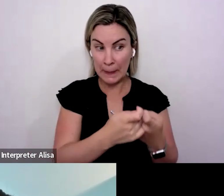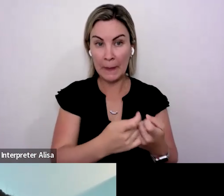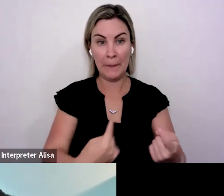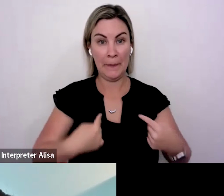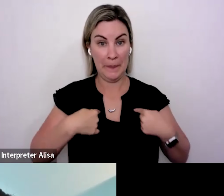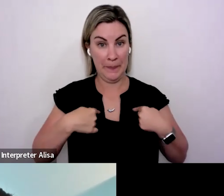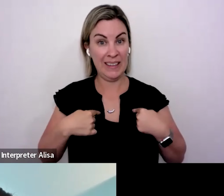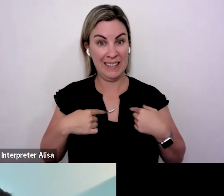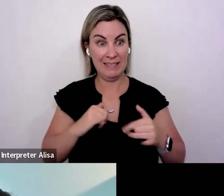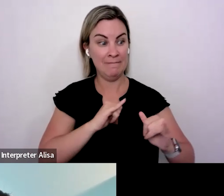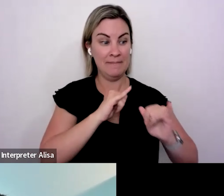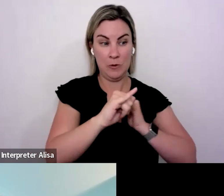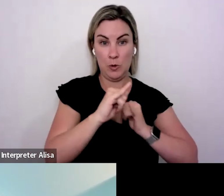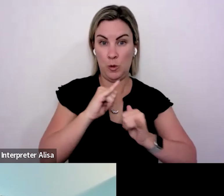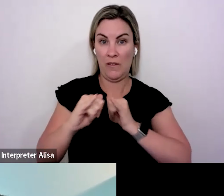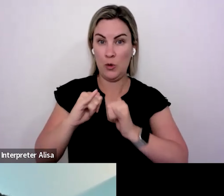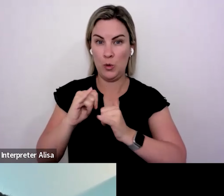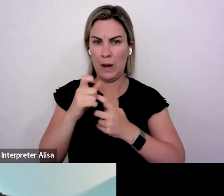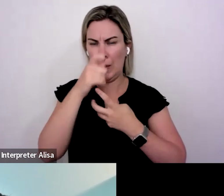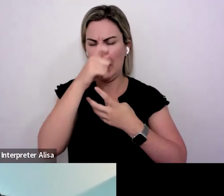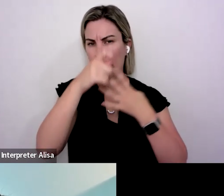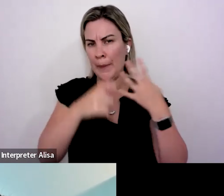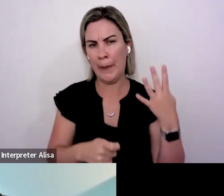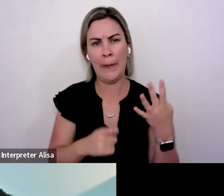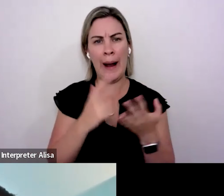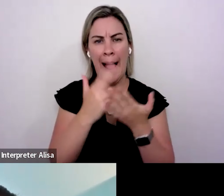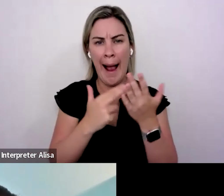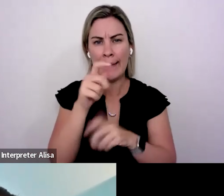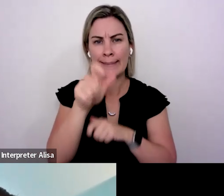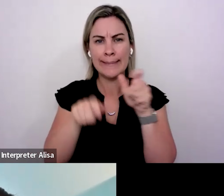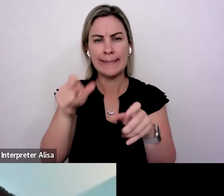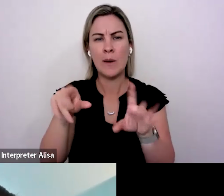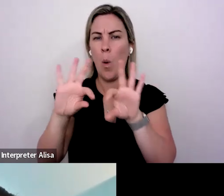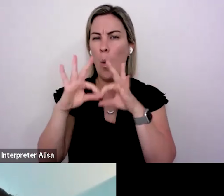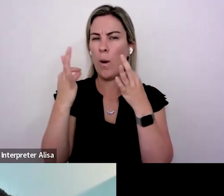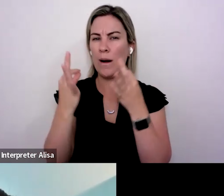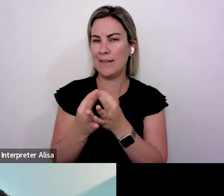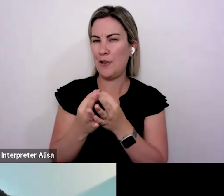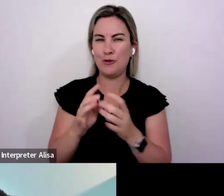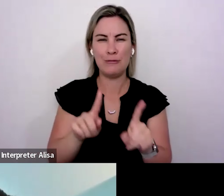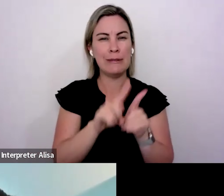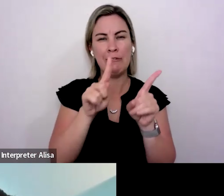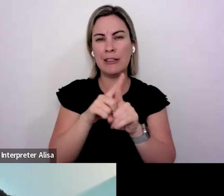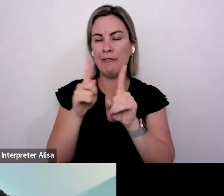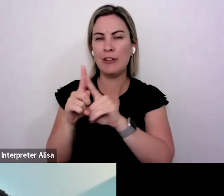a number of different artists and organisations across all the art forms that we fund at Australia Council,